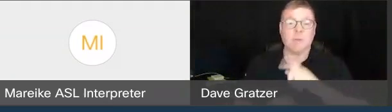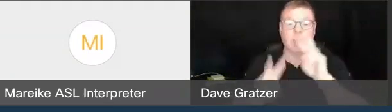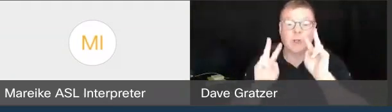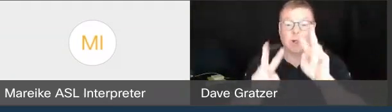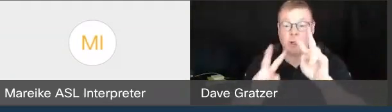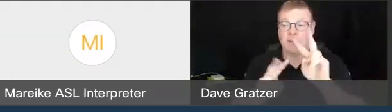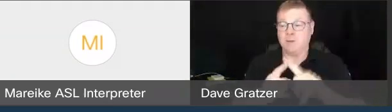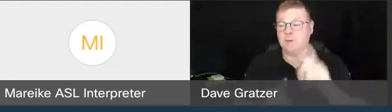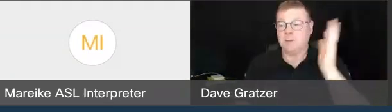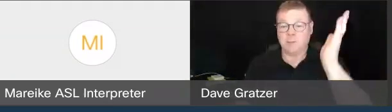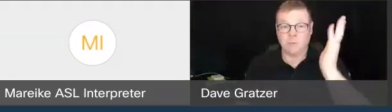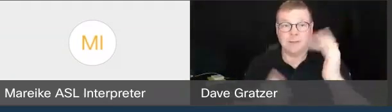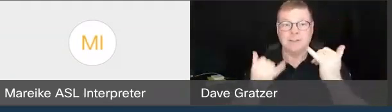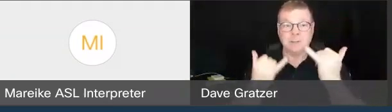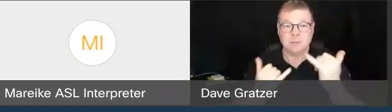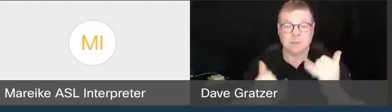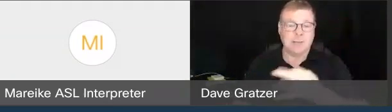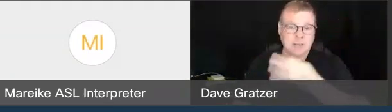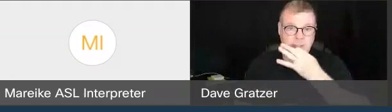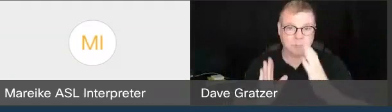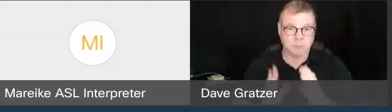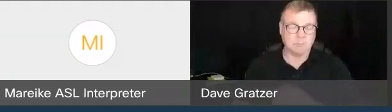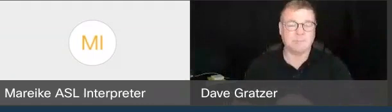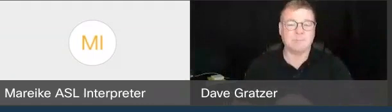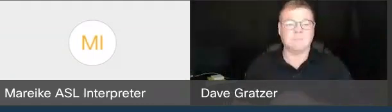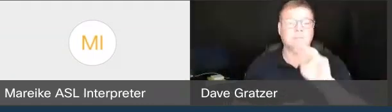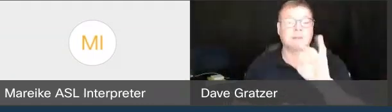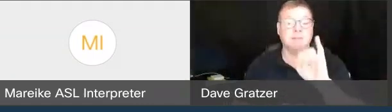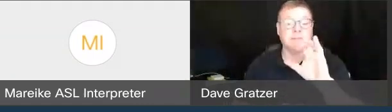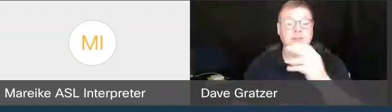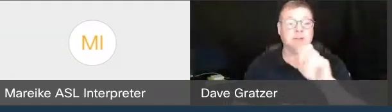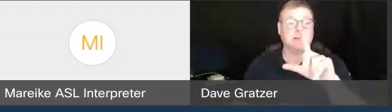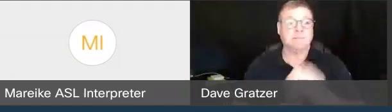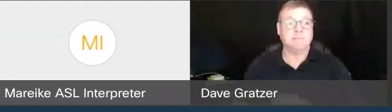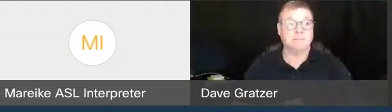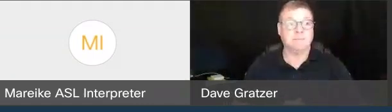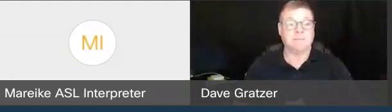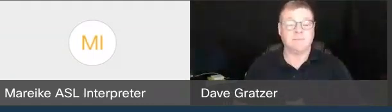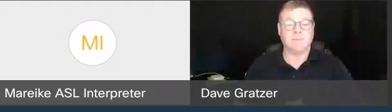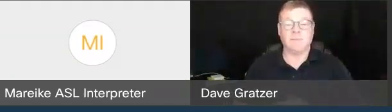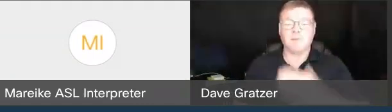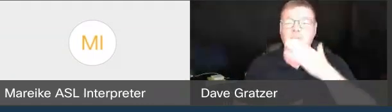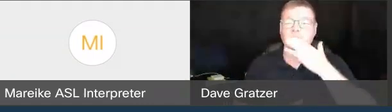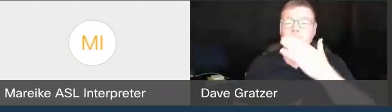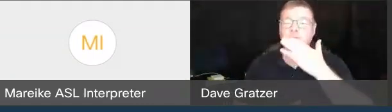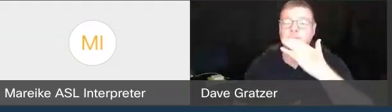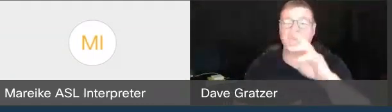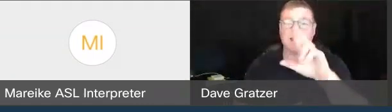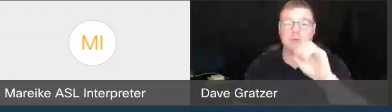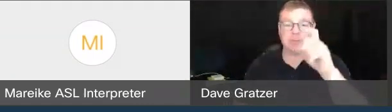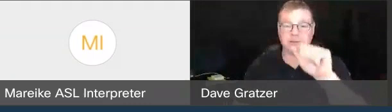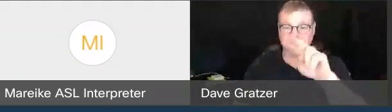presentation by today's experts Michele. - [Michele] Thank you Roxanne we really